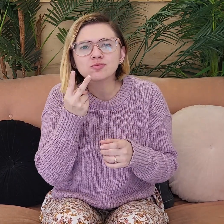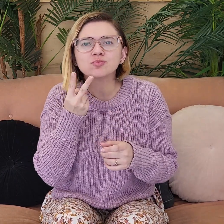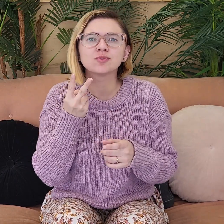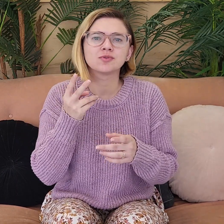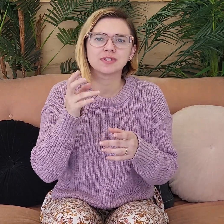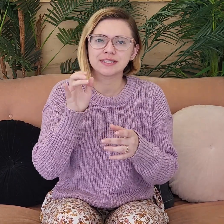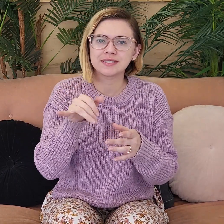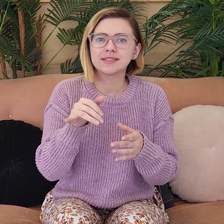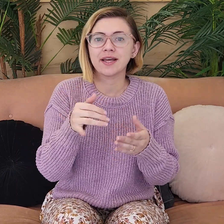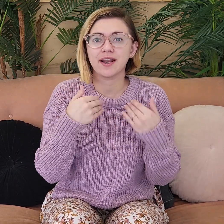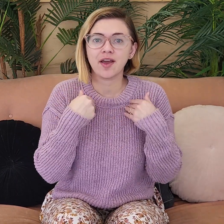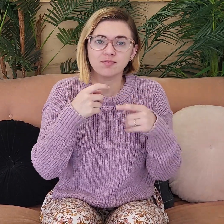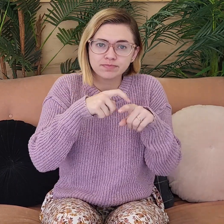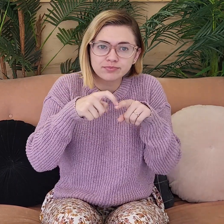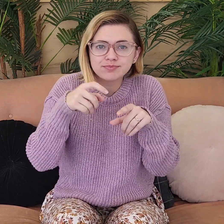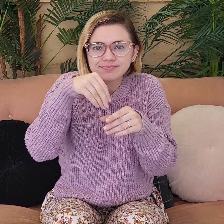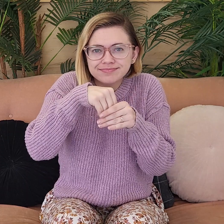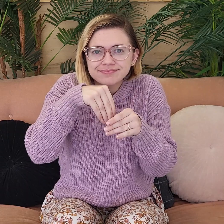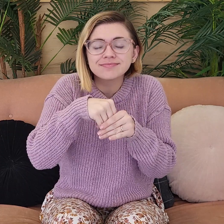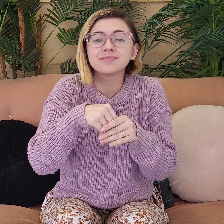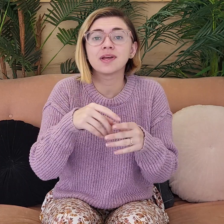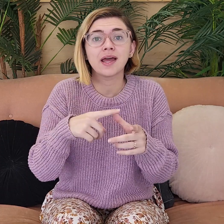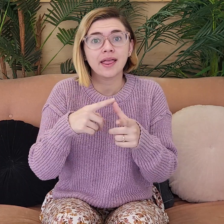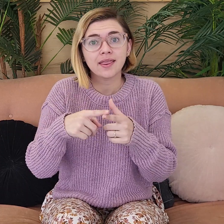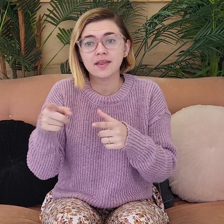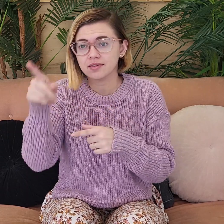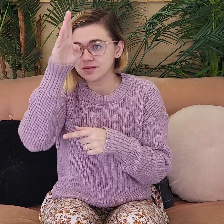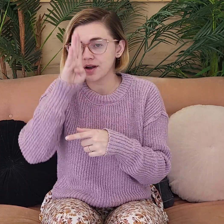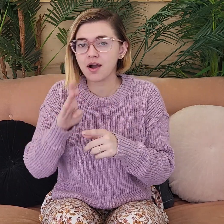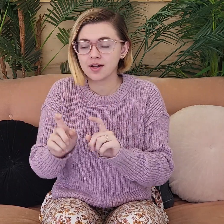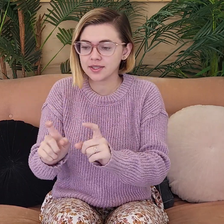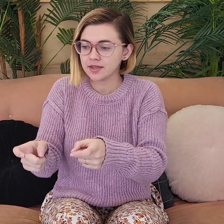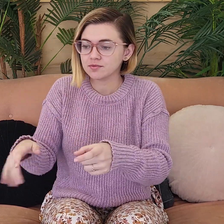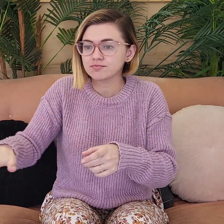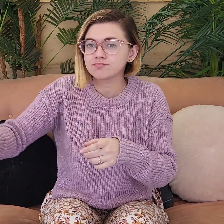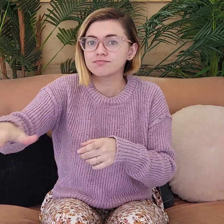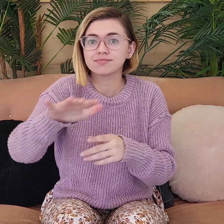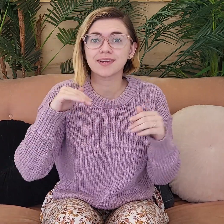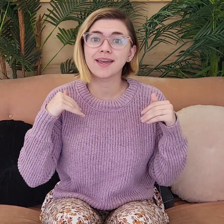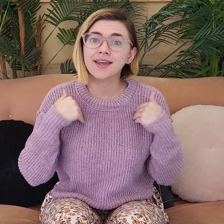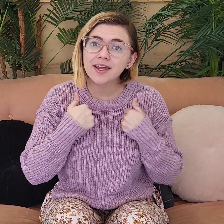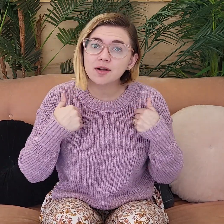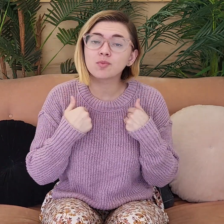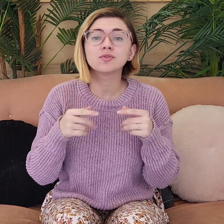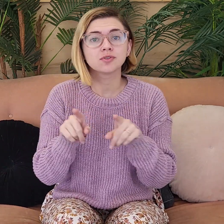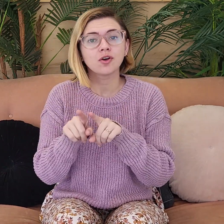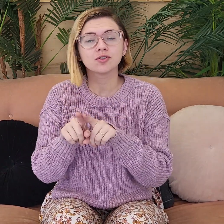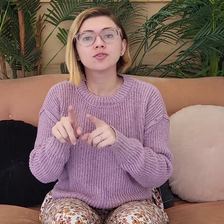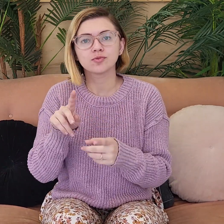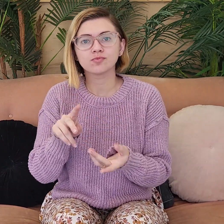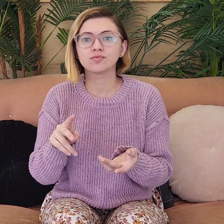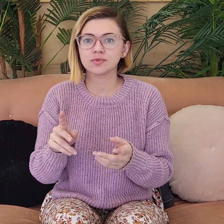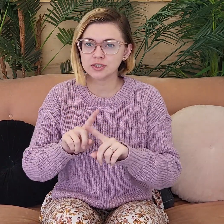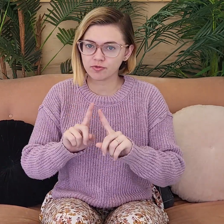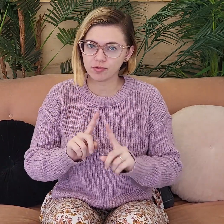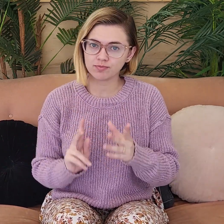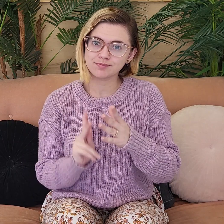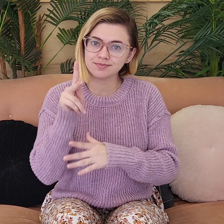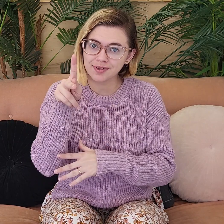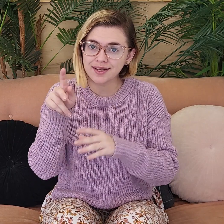fruits and vegetables, that have seeds inside. And then God he also gave to all of the animals. He gave them